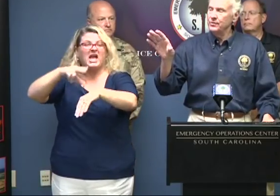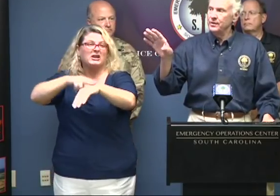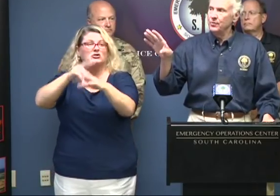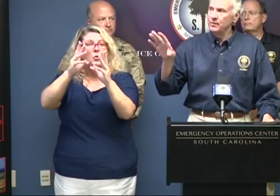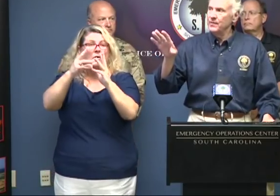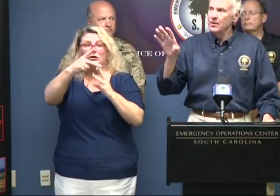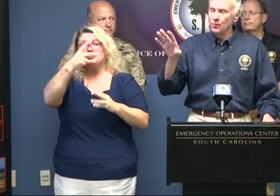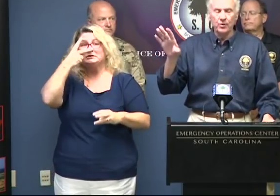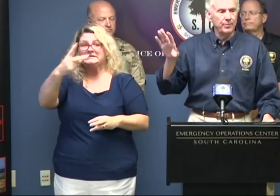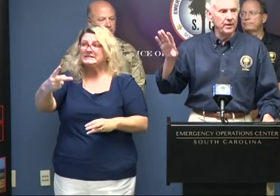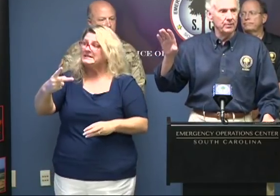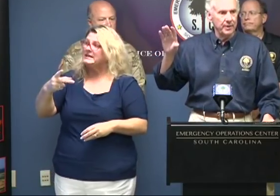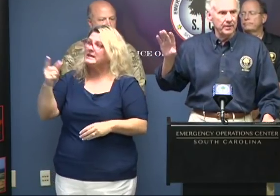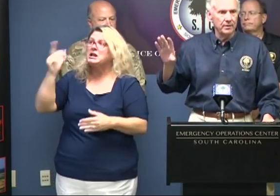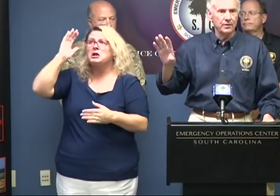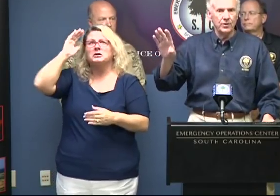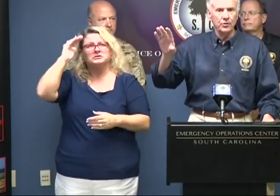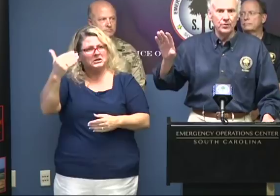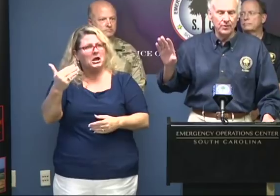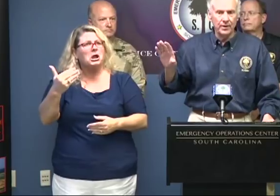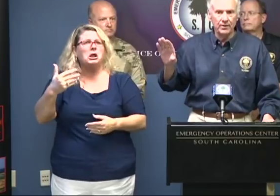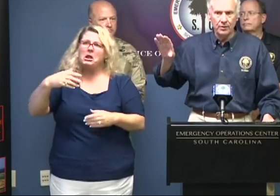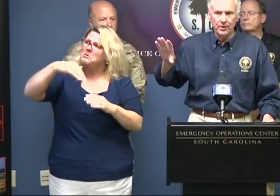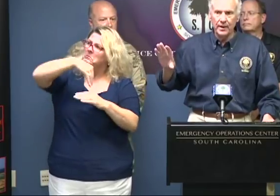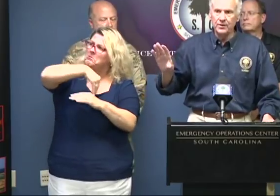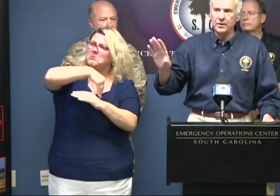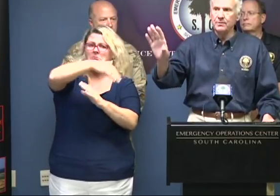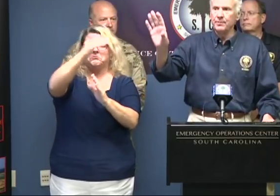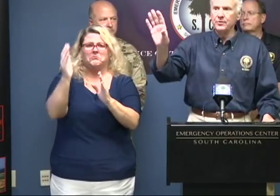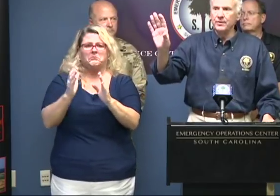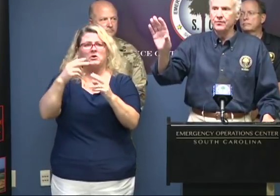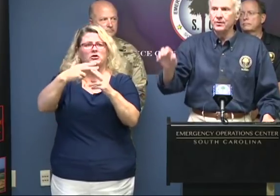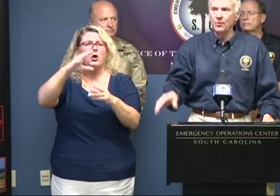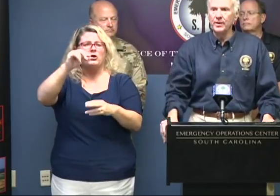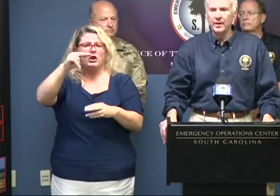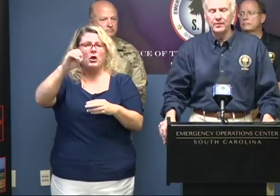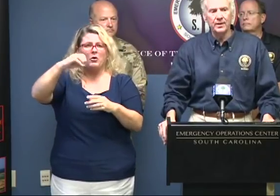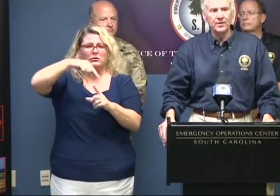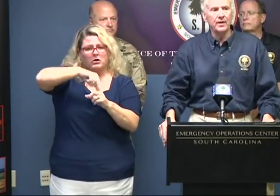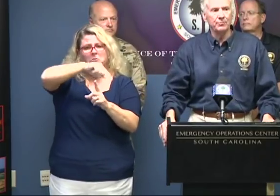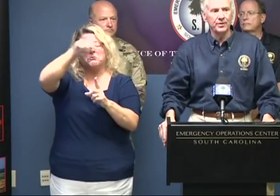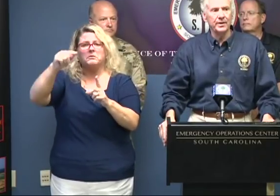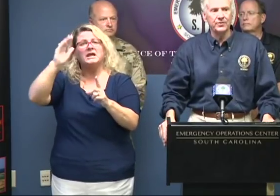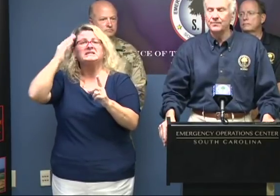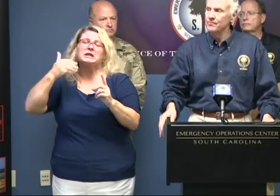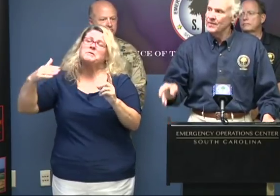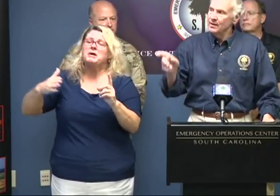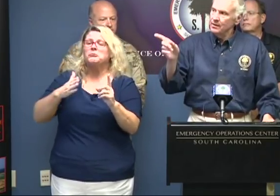you see what appear to be a cone or the hurricane seems to be drifting away, that's not a prediction.